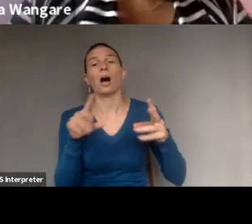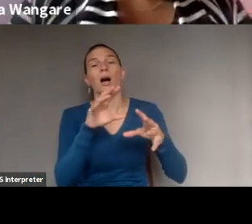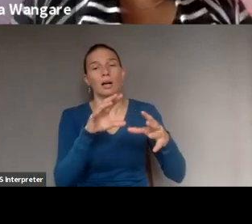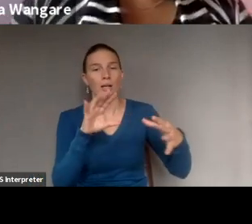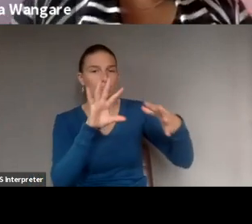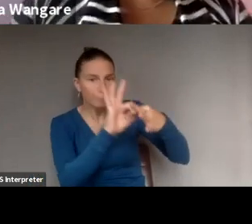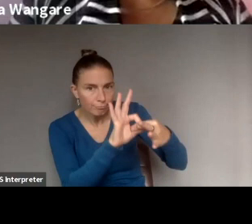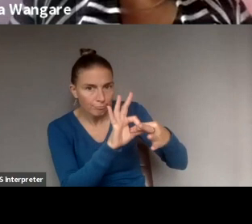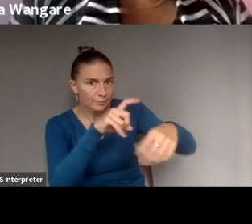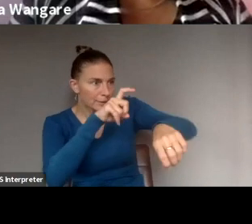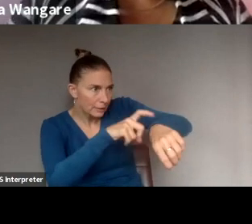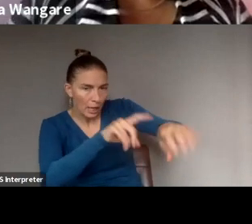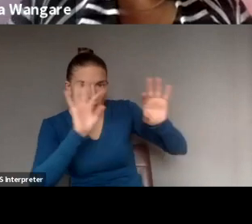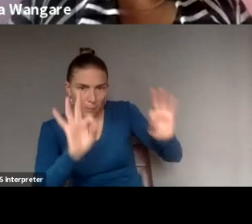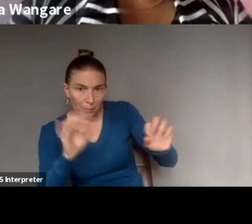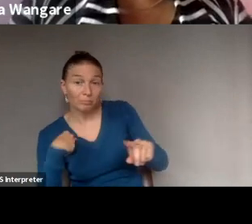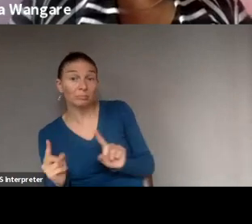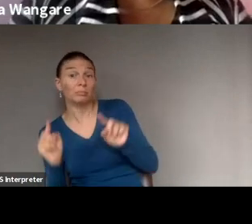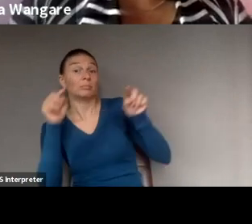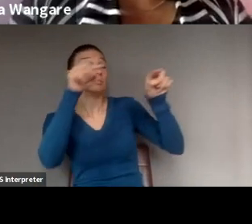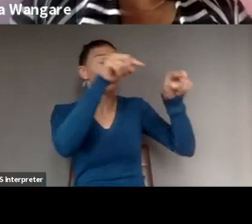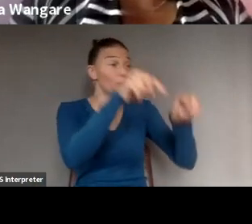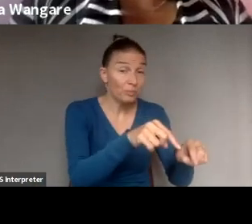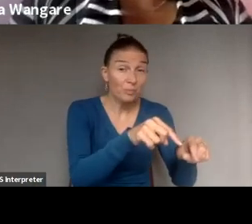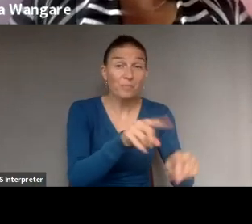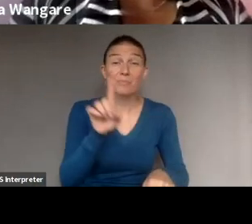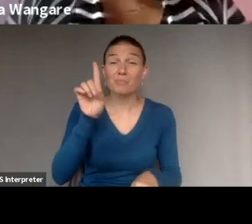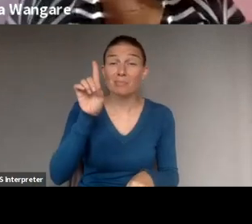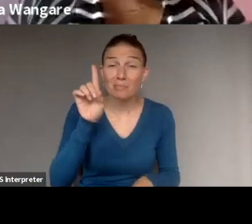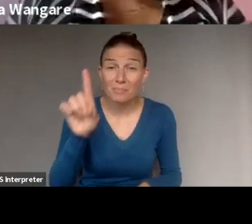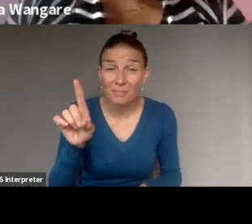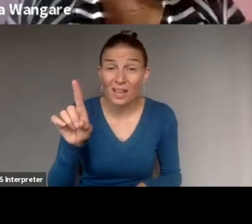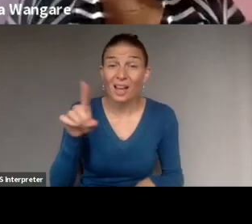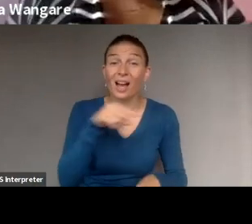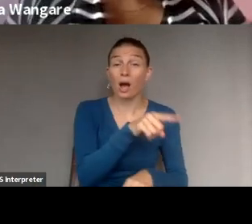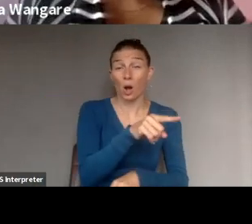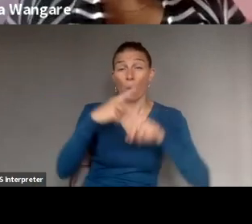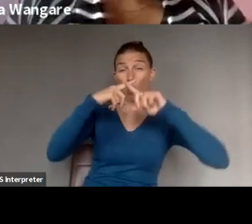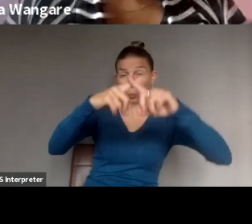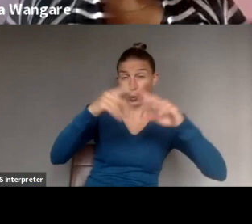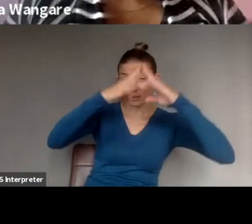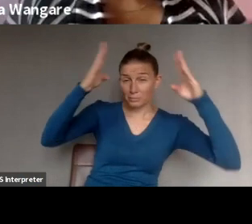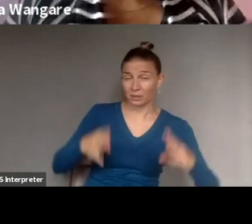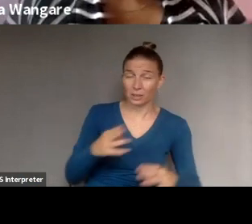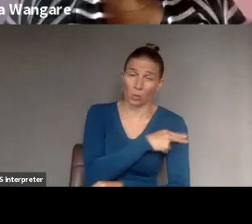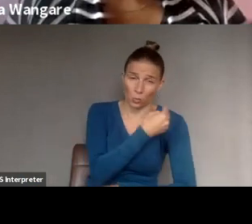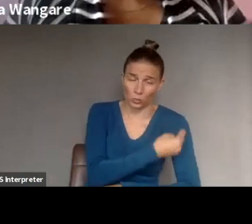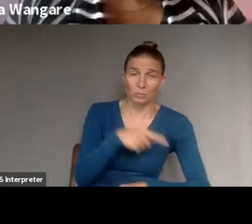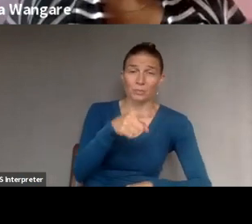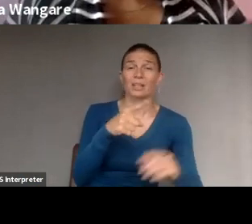And then this medical assessment is done from level three hospitals to level five hospitals. So level three is at a district hospital